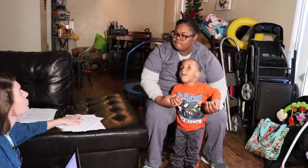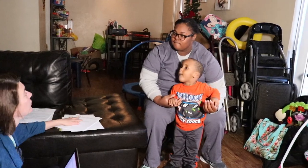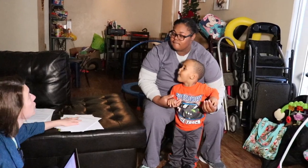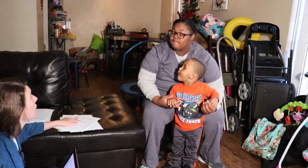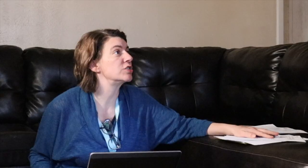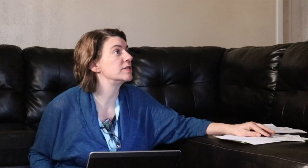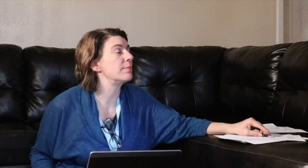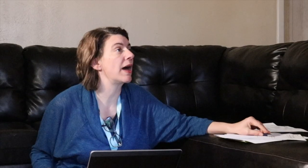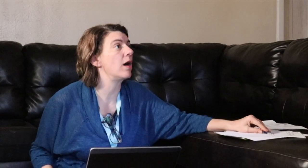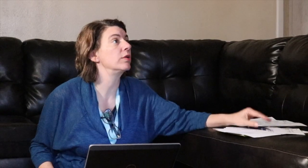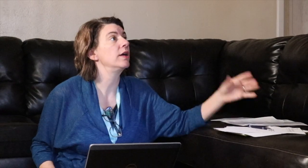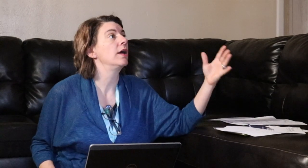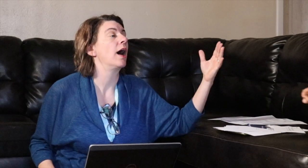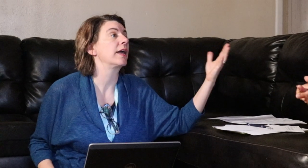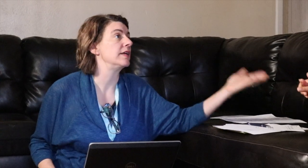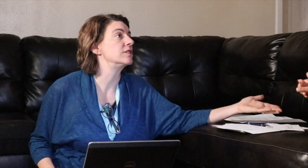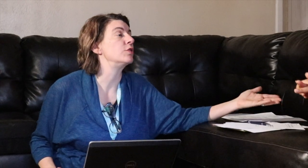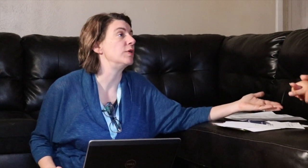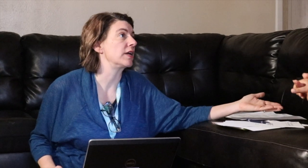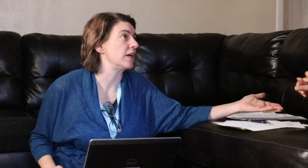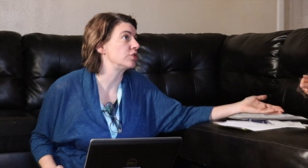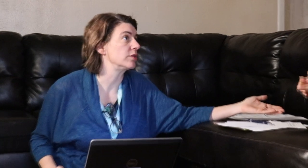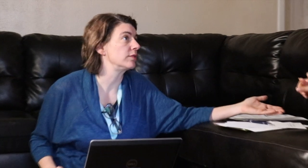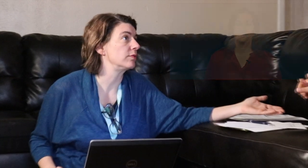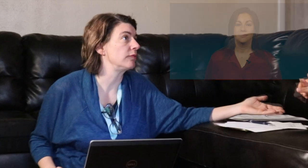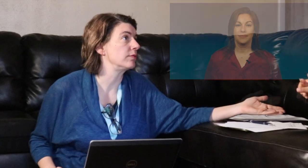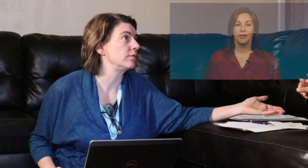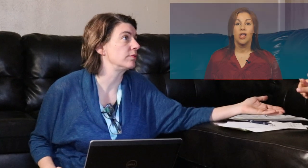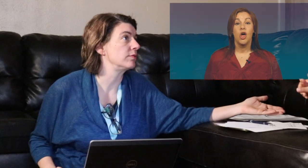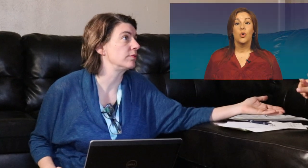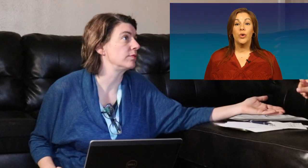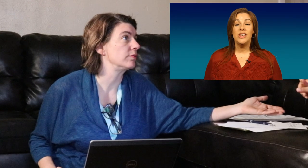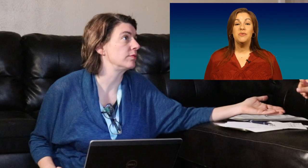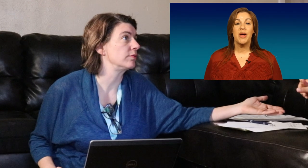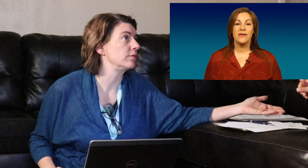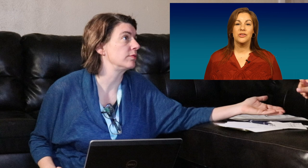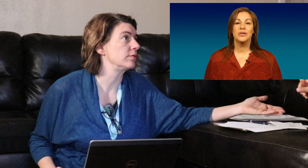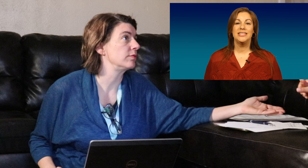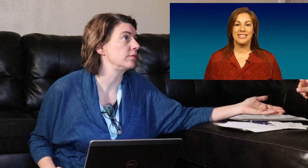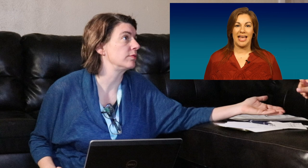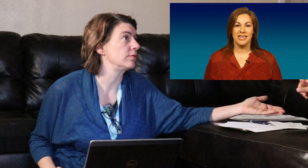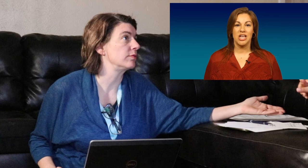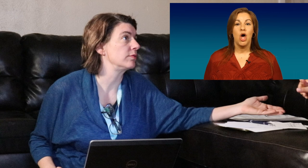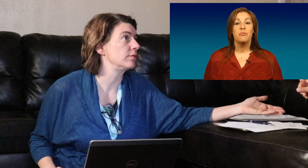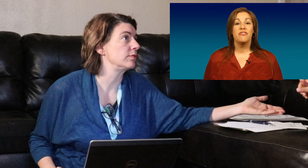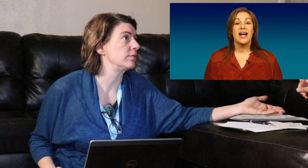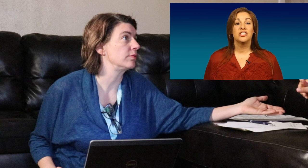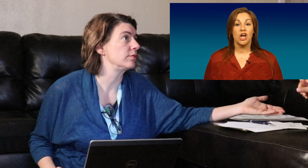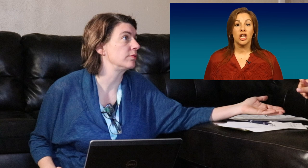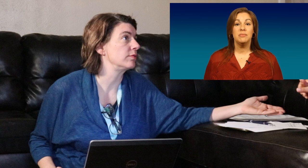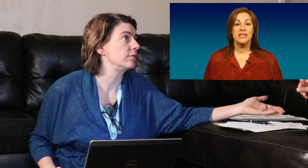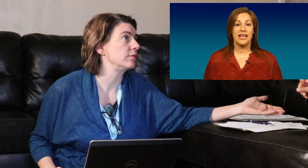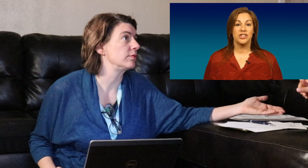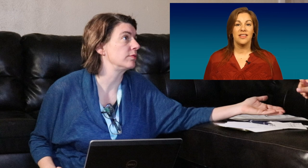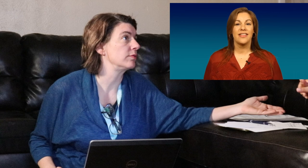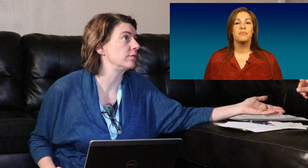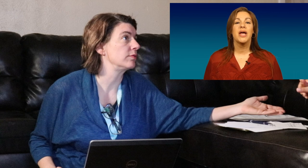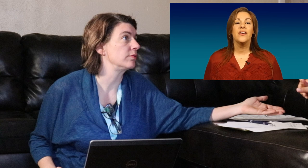I'm going to go ahead and ask you a few questions about Cayden's communication. Written parental consent provides documentation that the parent